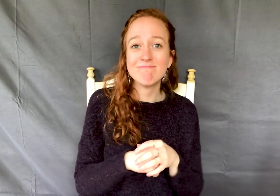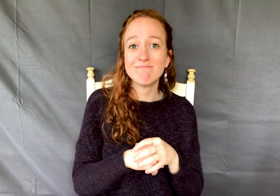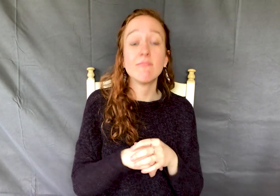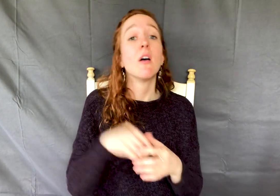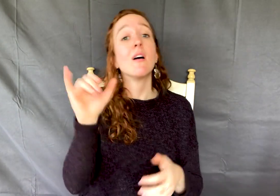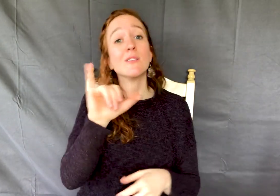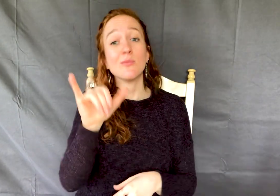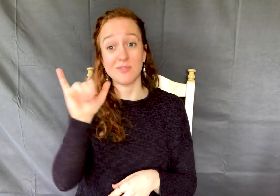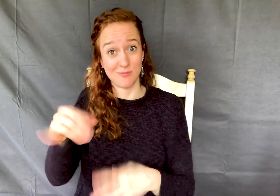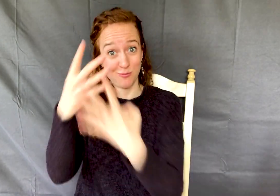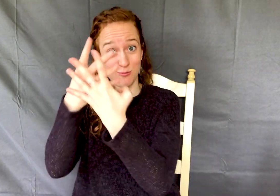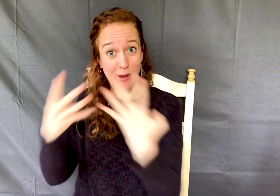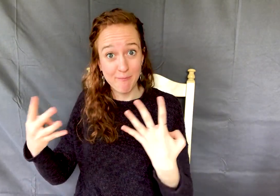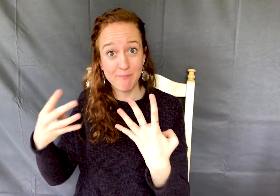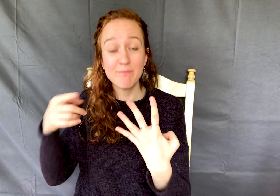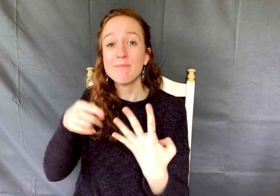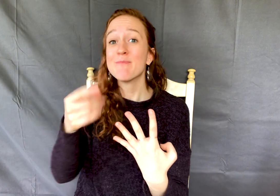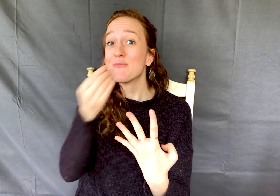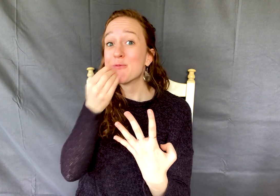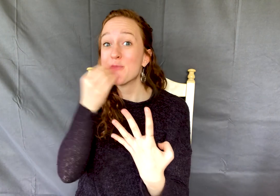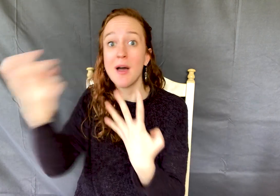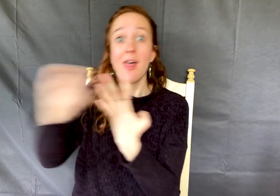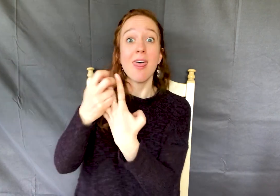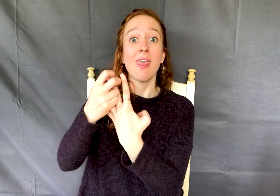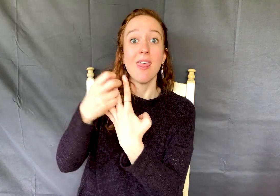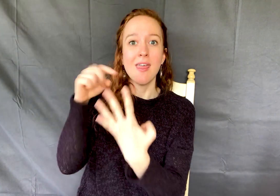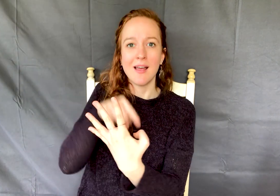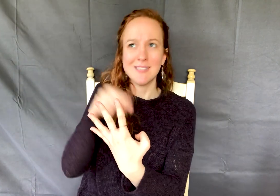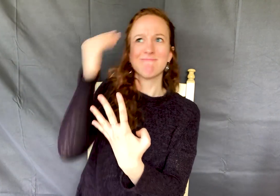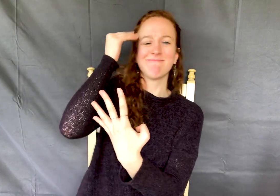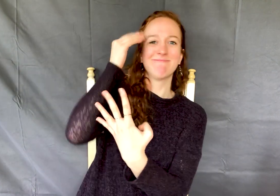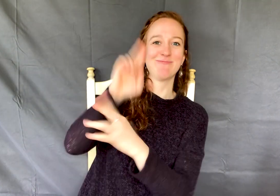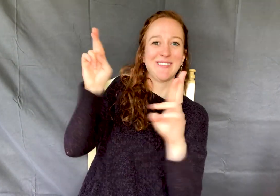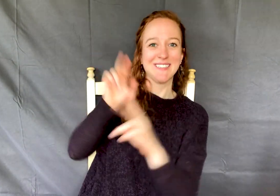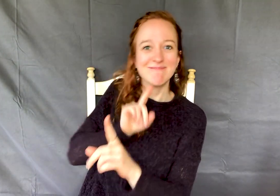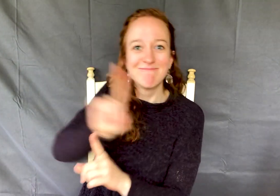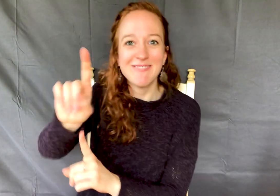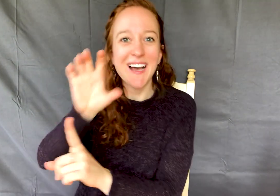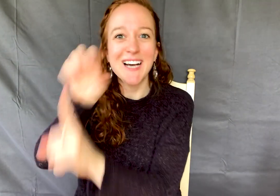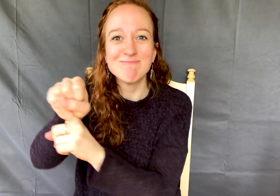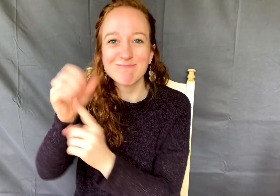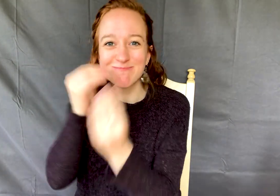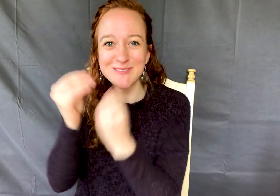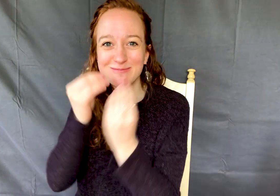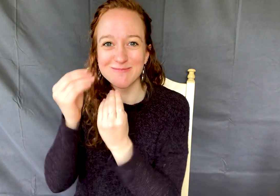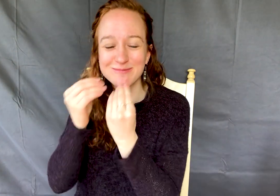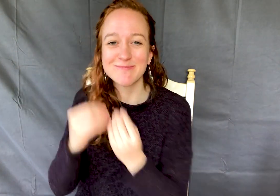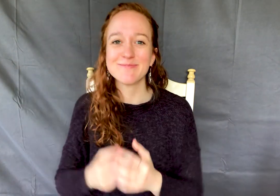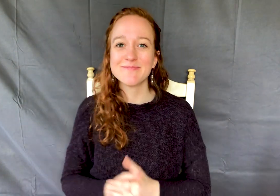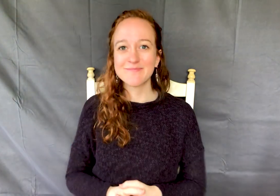Webs are also used to catch prey.